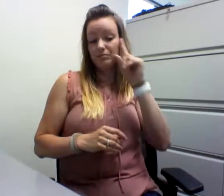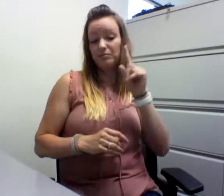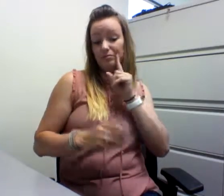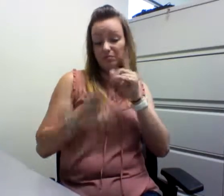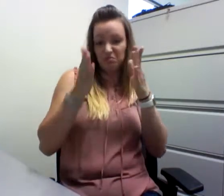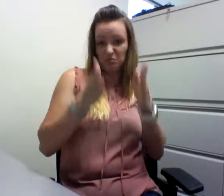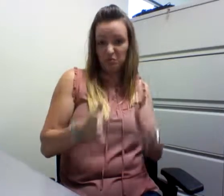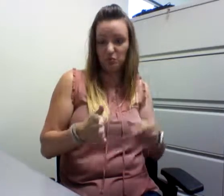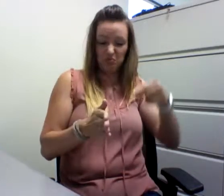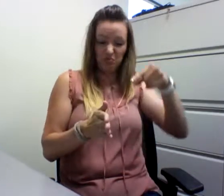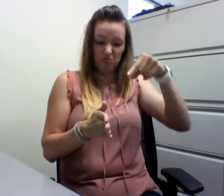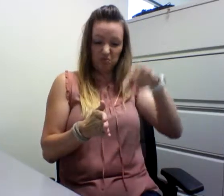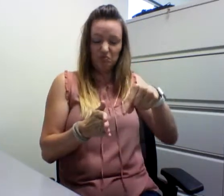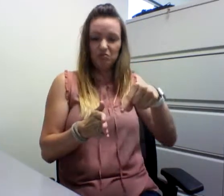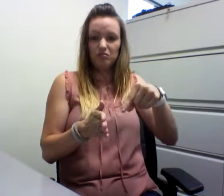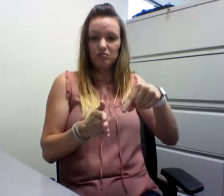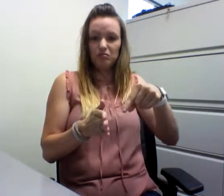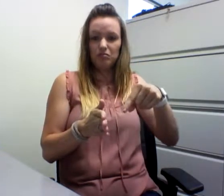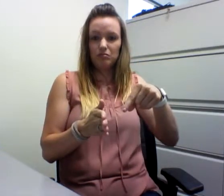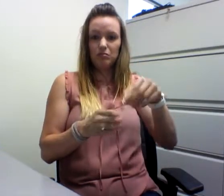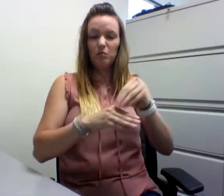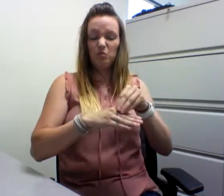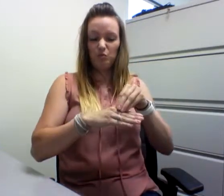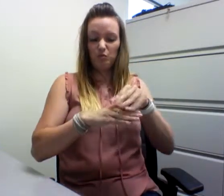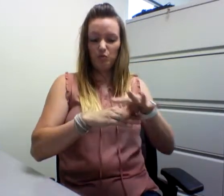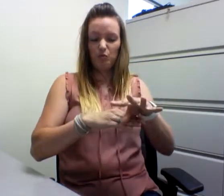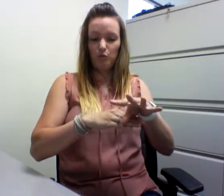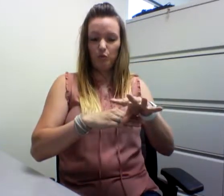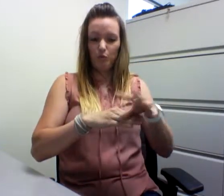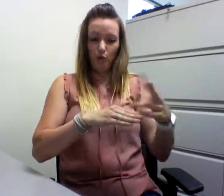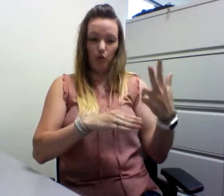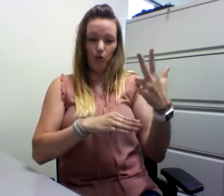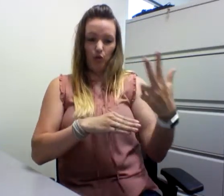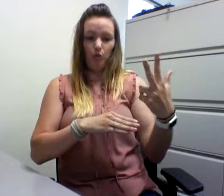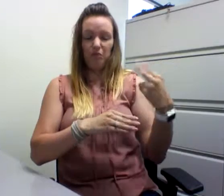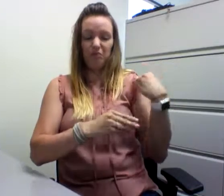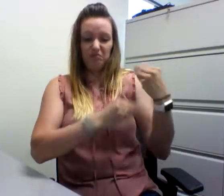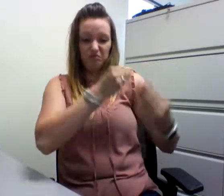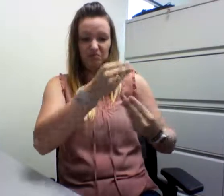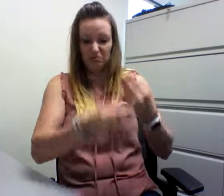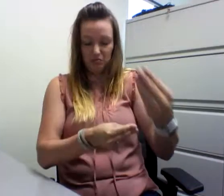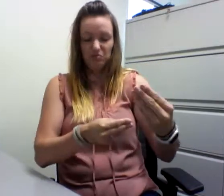The Deaf individual typically influences 3 generations